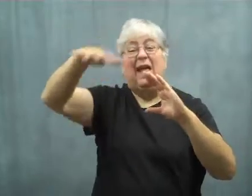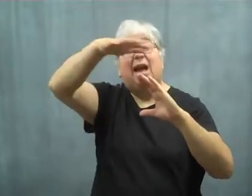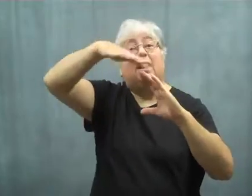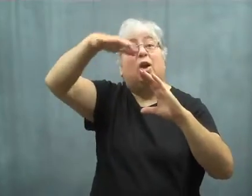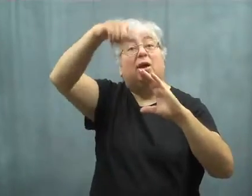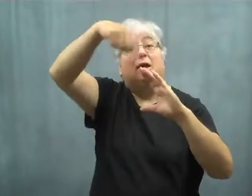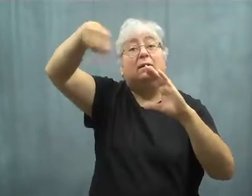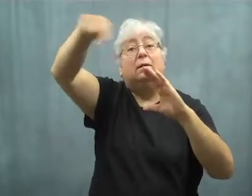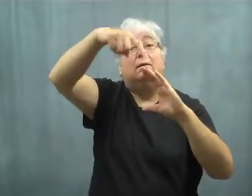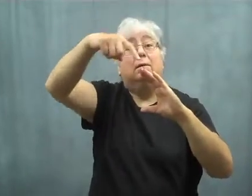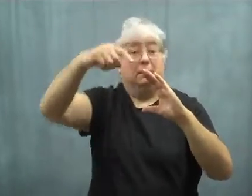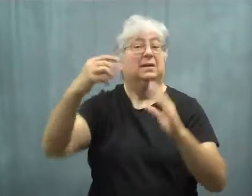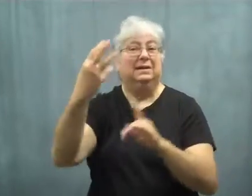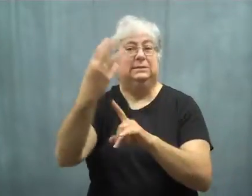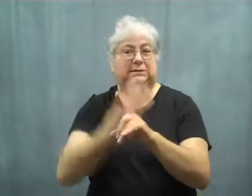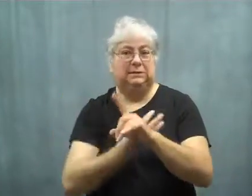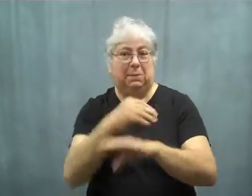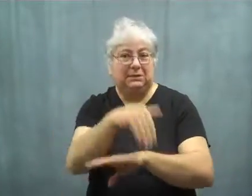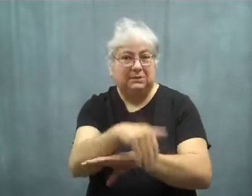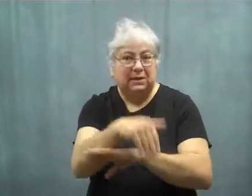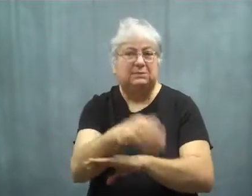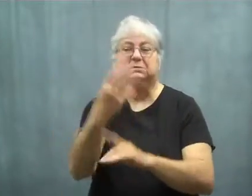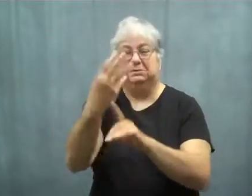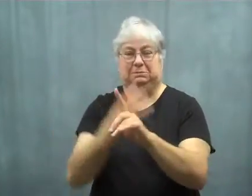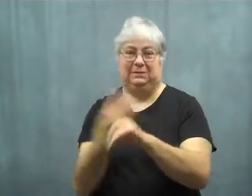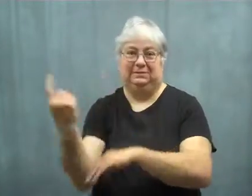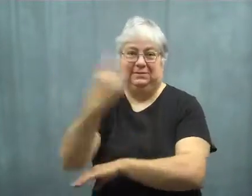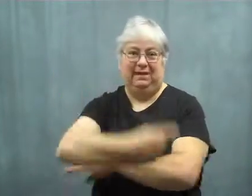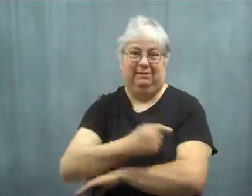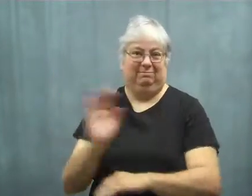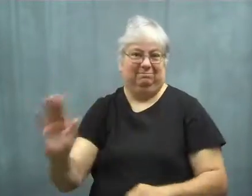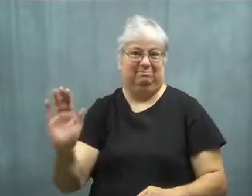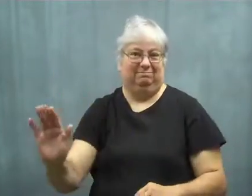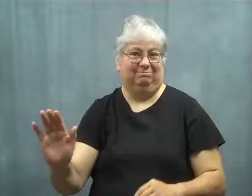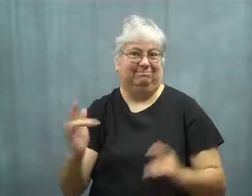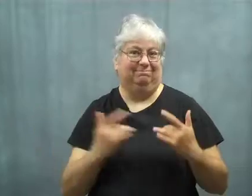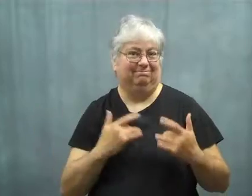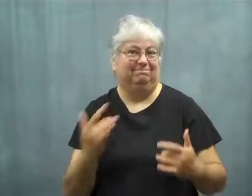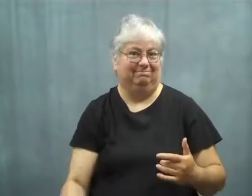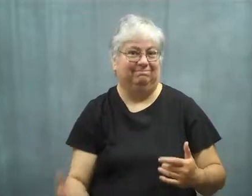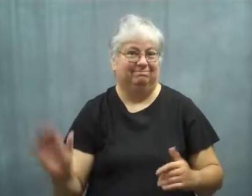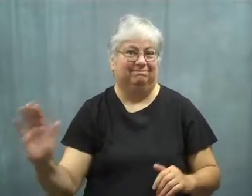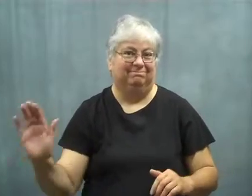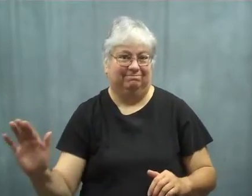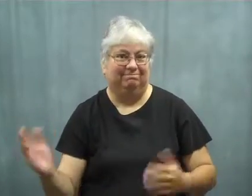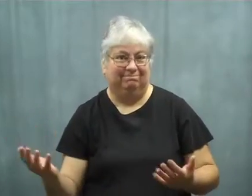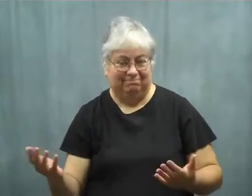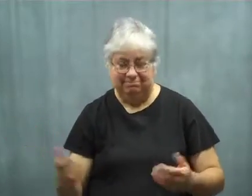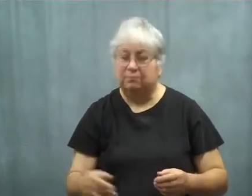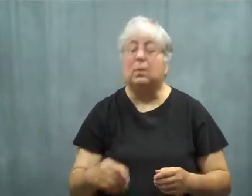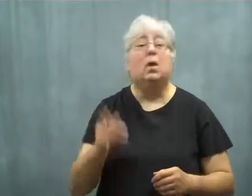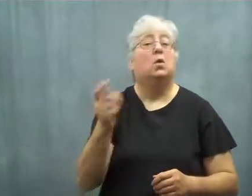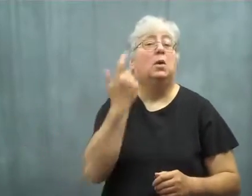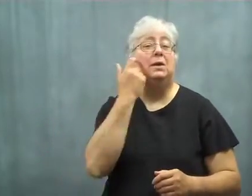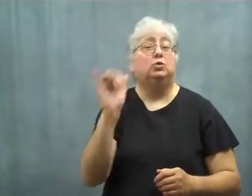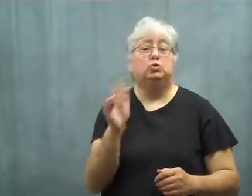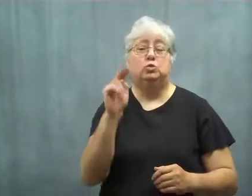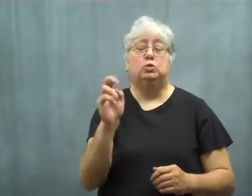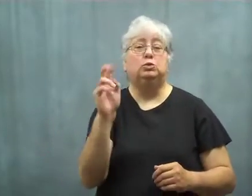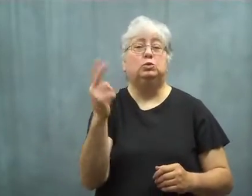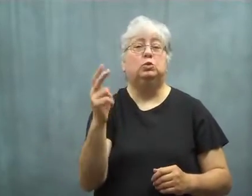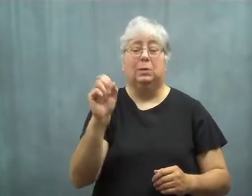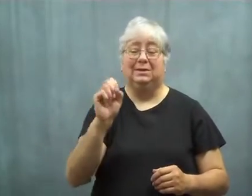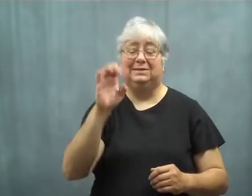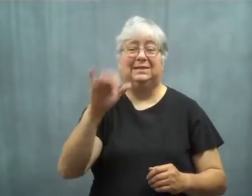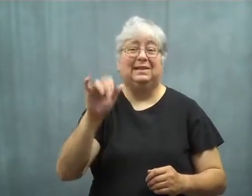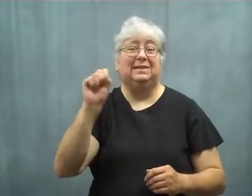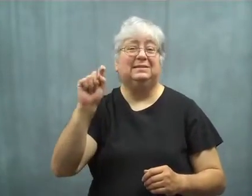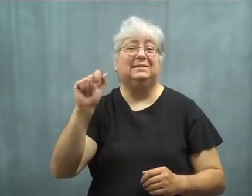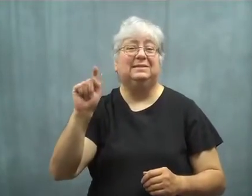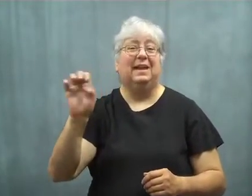This area has six months of daylight, and six months of night.